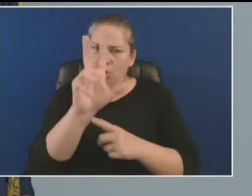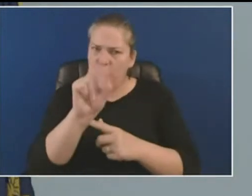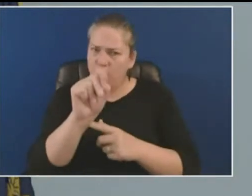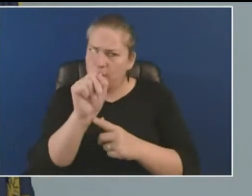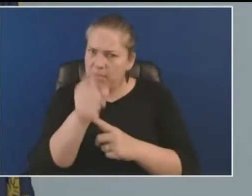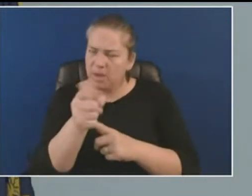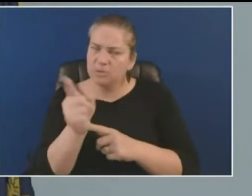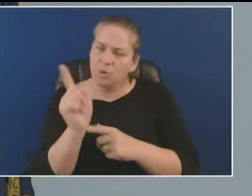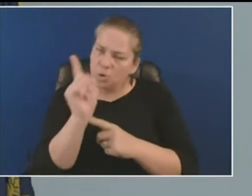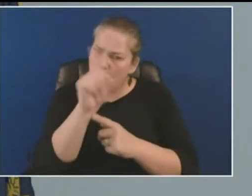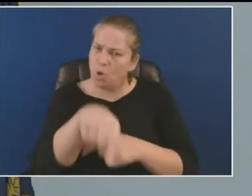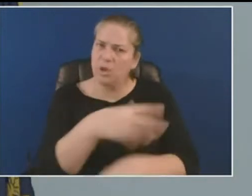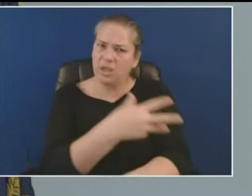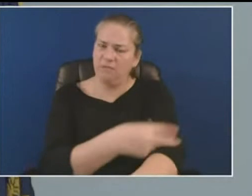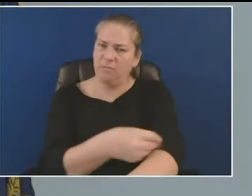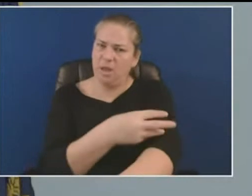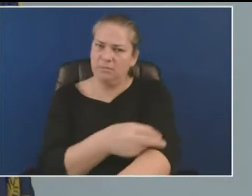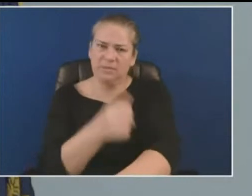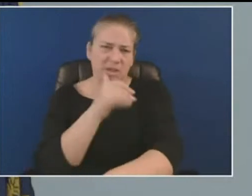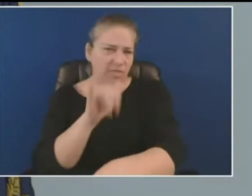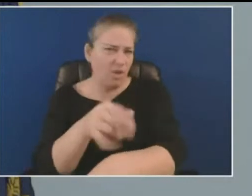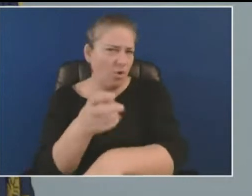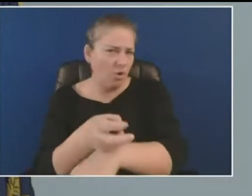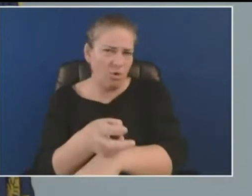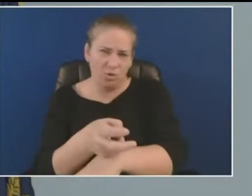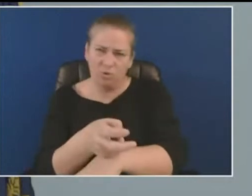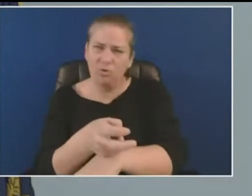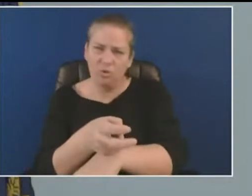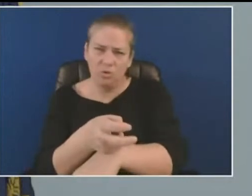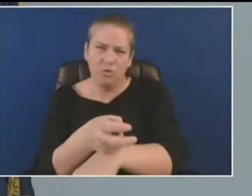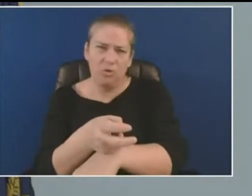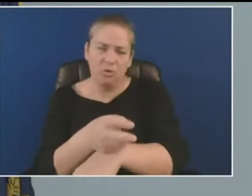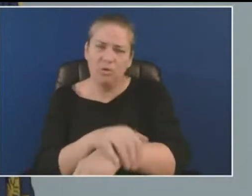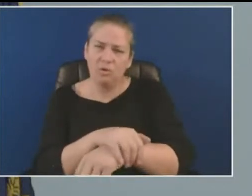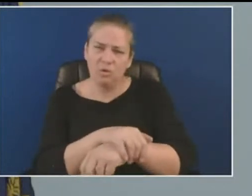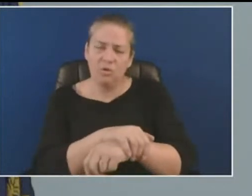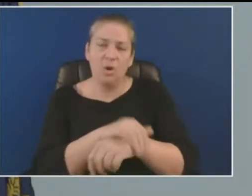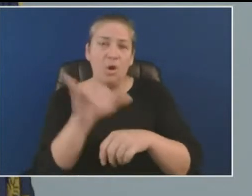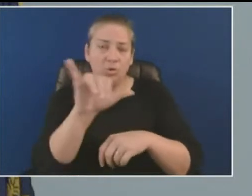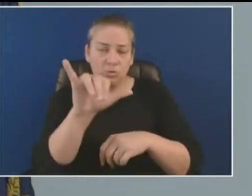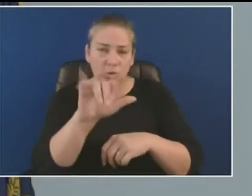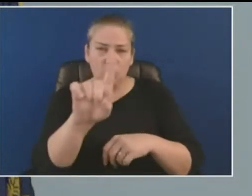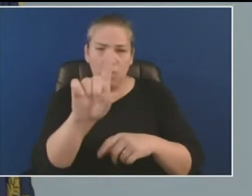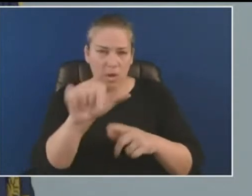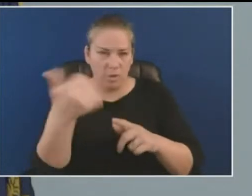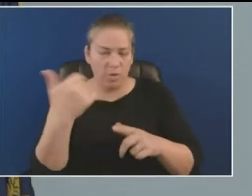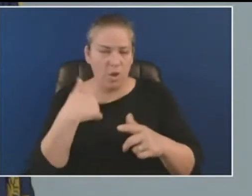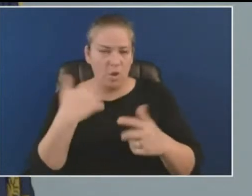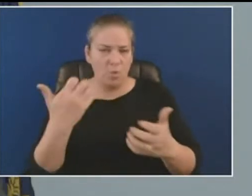It's not all that hard and. Also, one other thing I wanted to reiterate that the governor said.